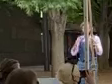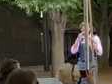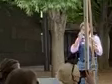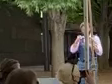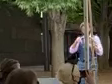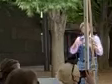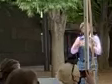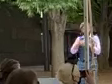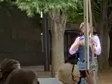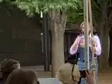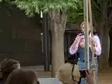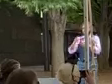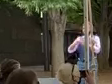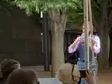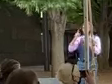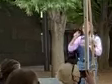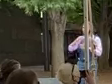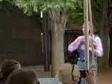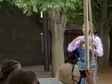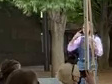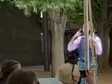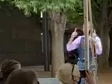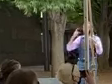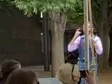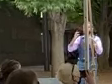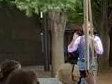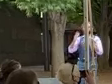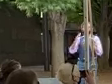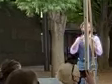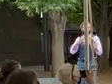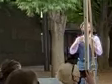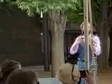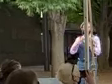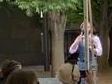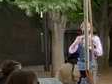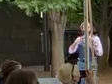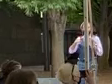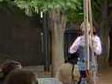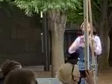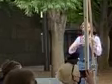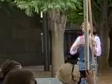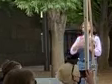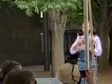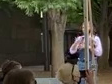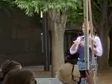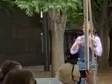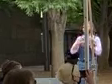demanding that Congress finally give Americans with disabilities the basic rights that the Constitution promised.